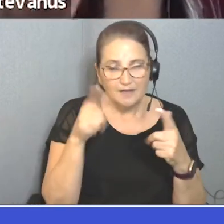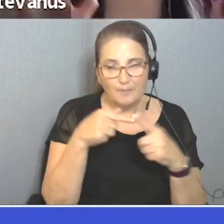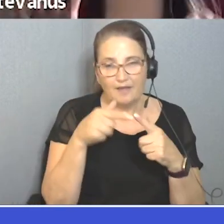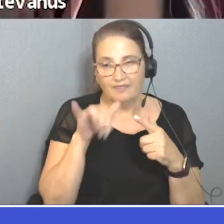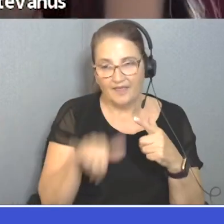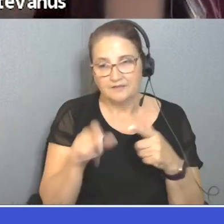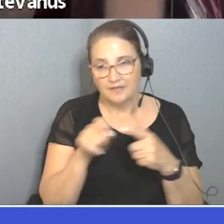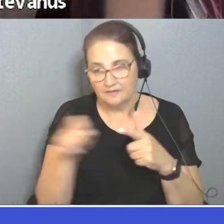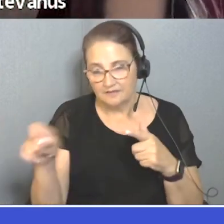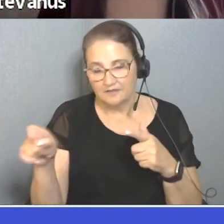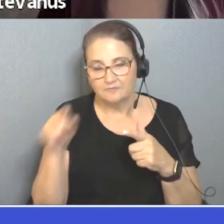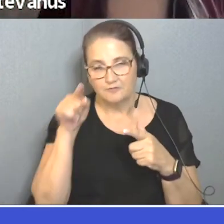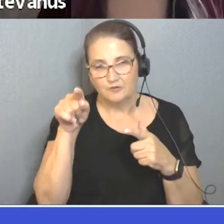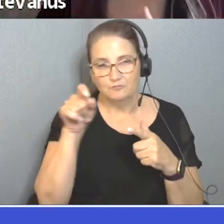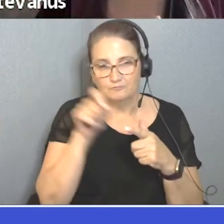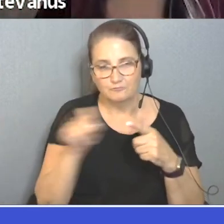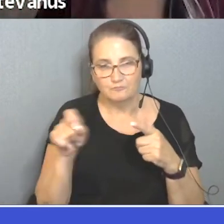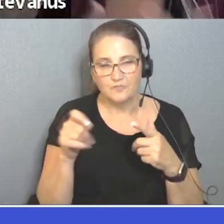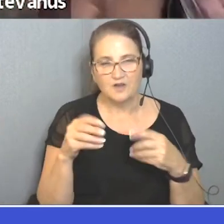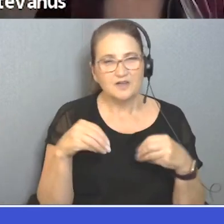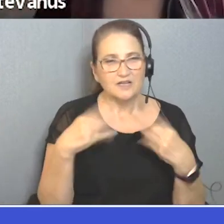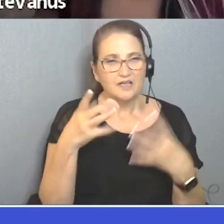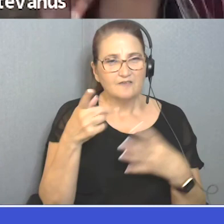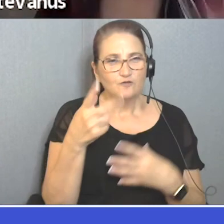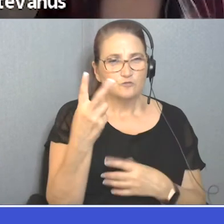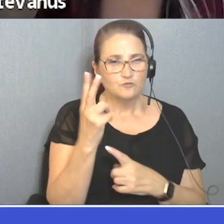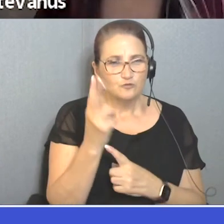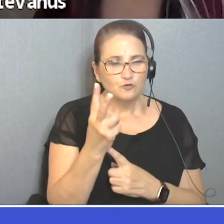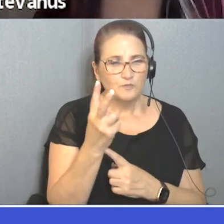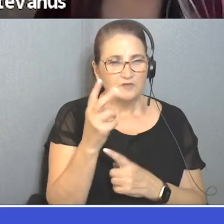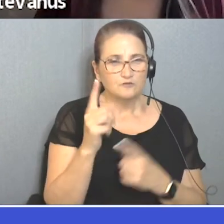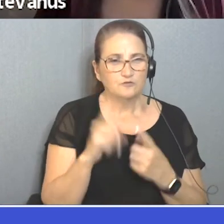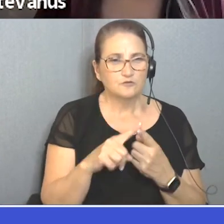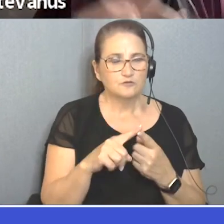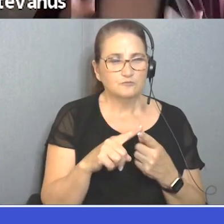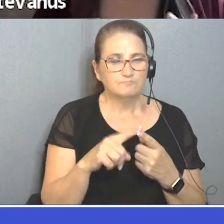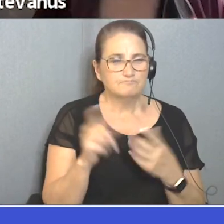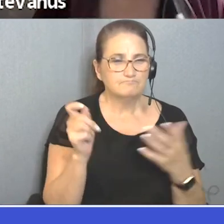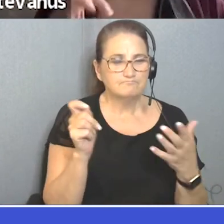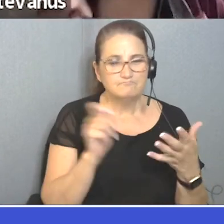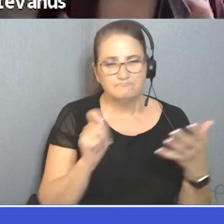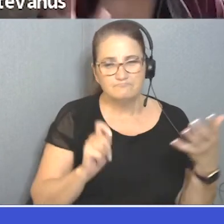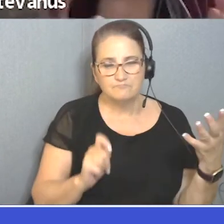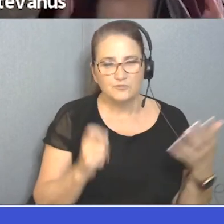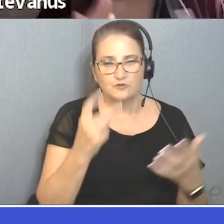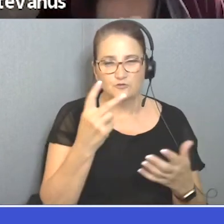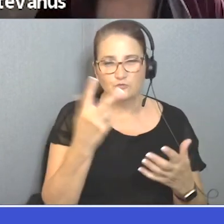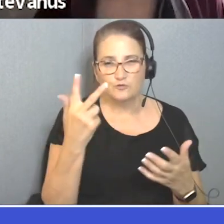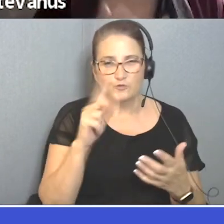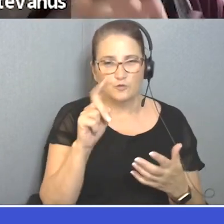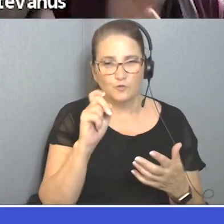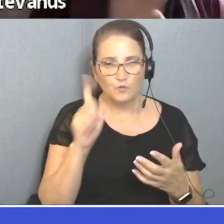Or what would I find surprising about, dot, dot, dot. I'll give us about two minutes or so